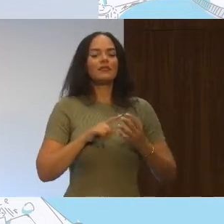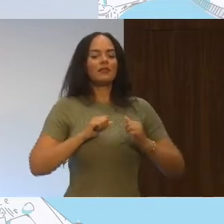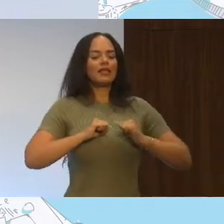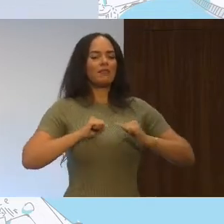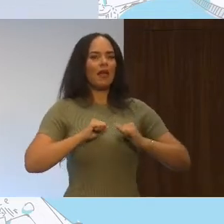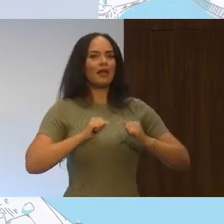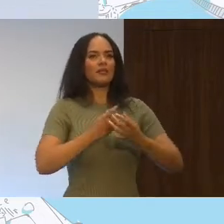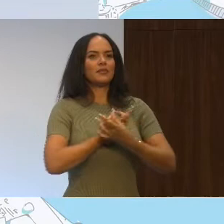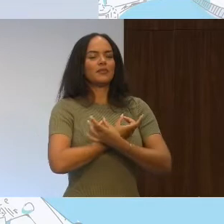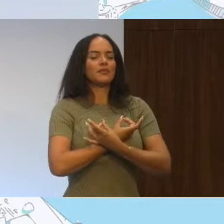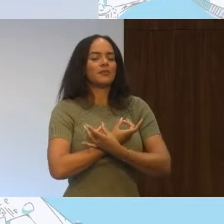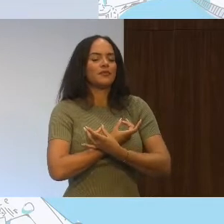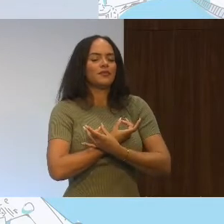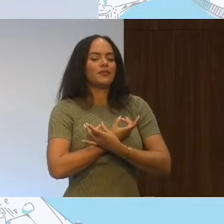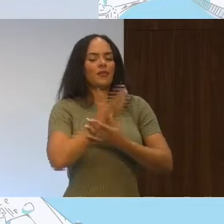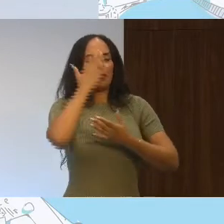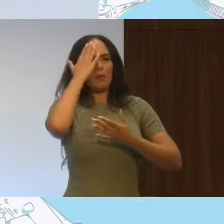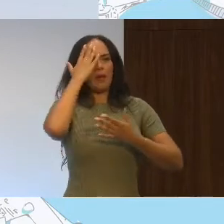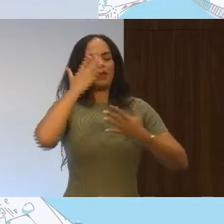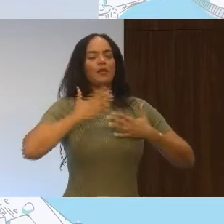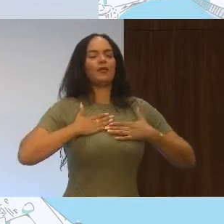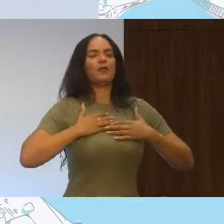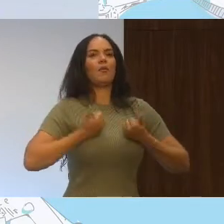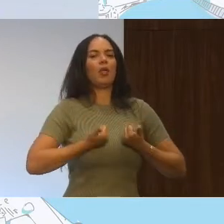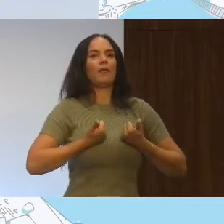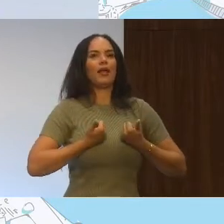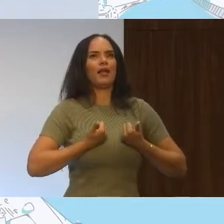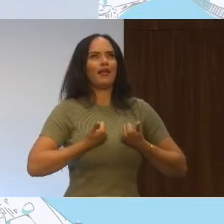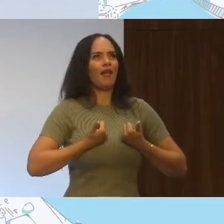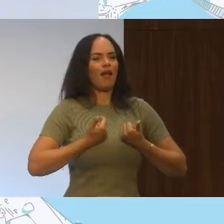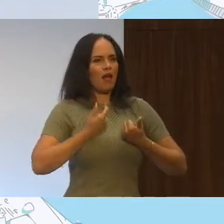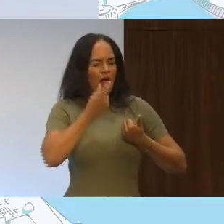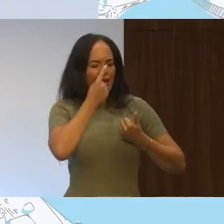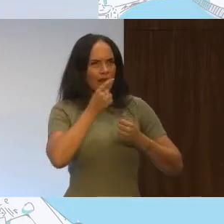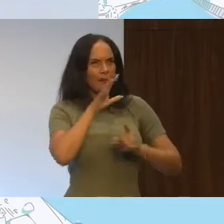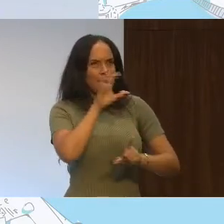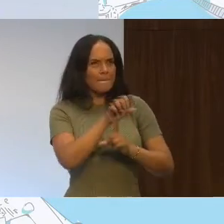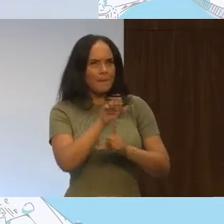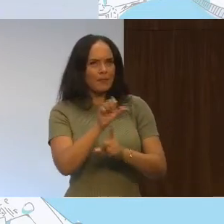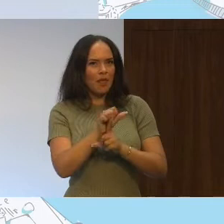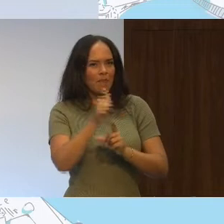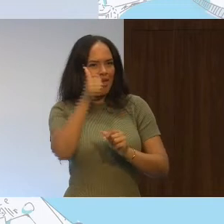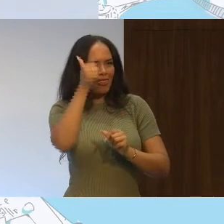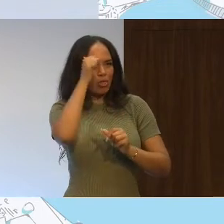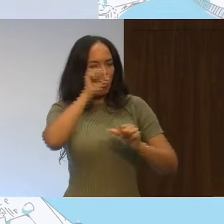helped me recognize the thought processes that bring me down. I'm a disaster.